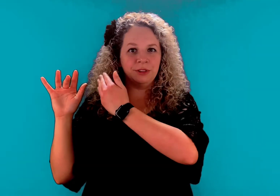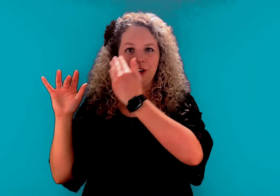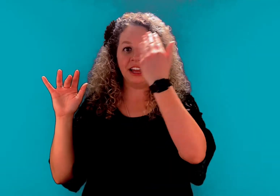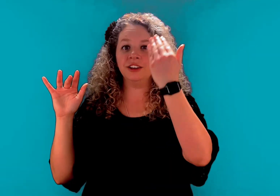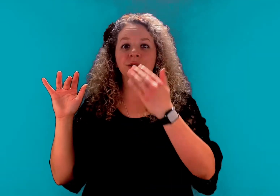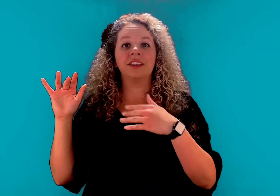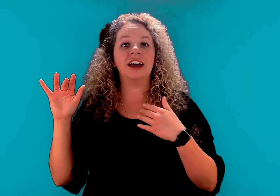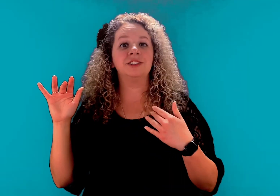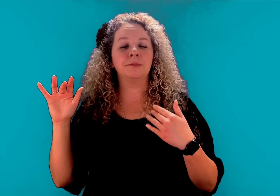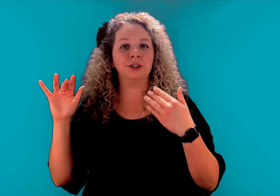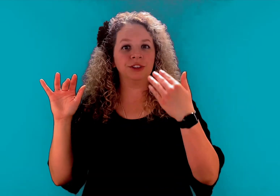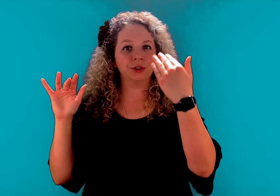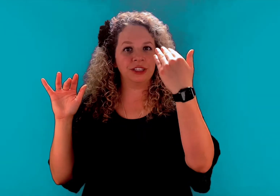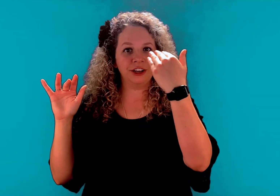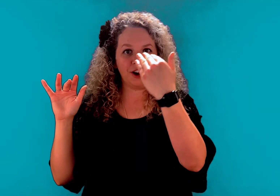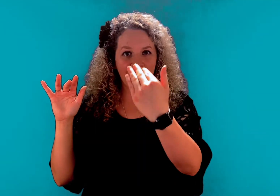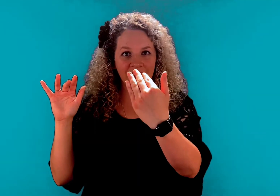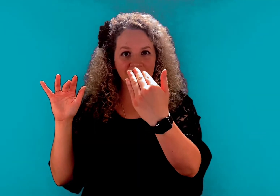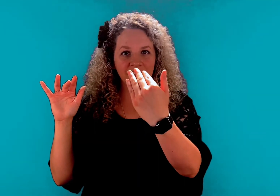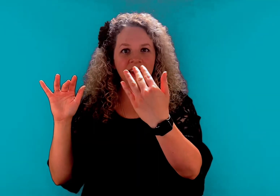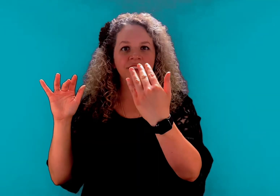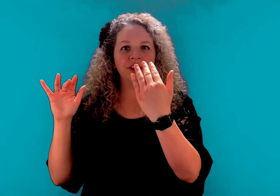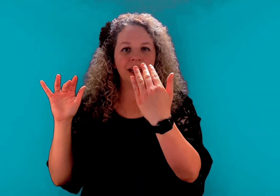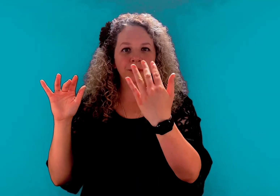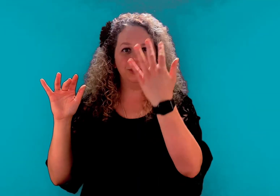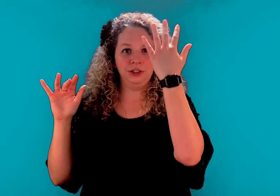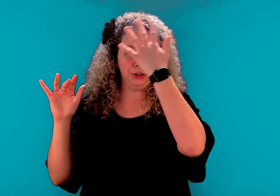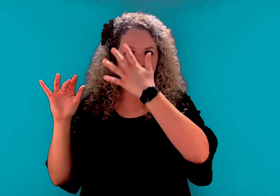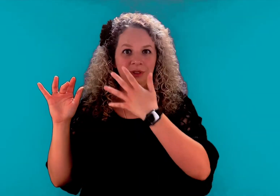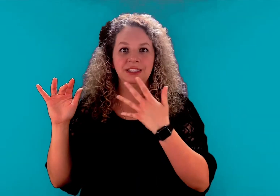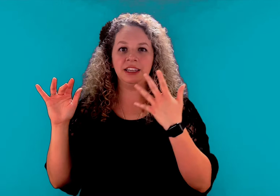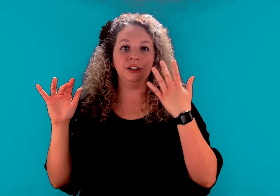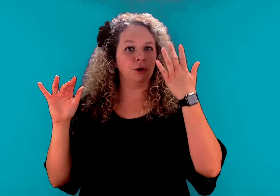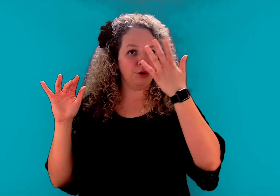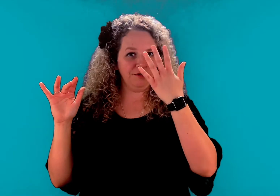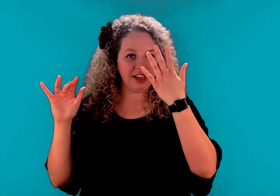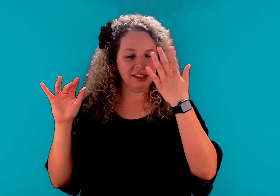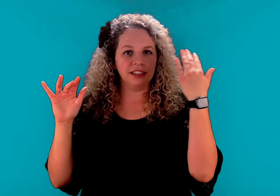head so that as the person looks at your eyes, they're able to see your whole face and they're